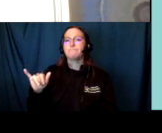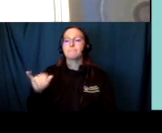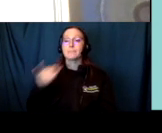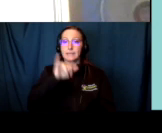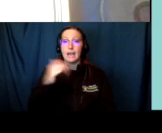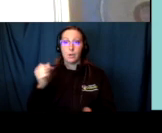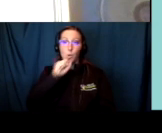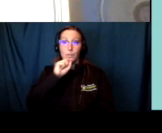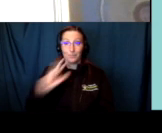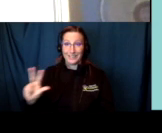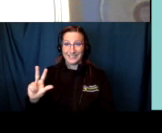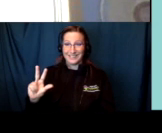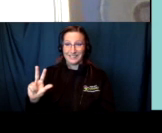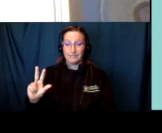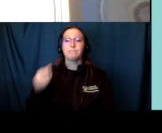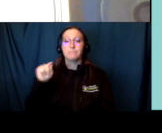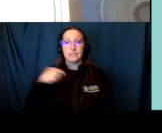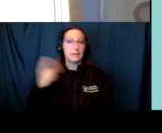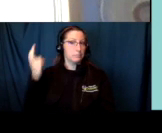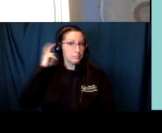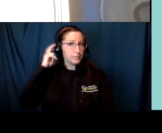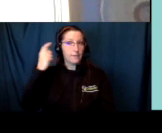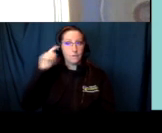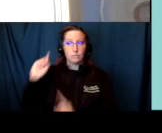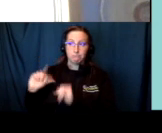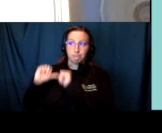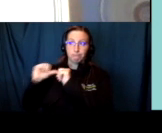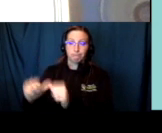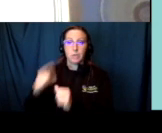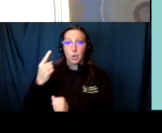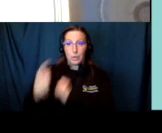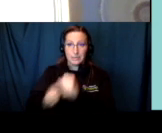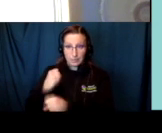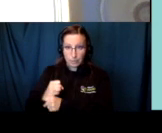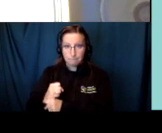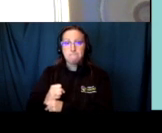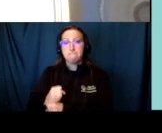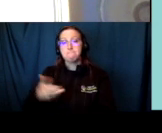three. He's had his cochlear implants for a year and he has pretty good implant